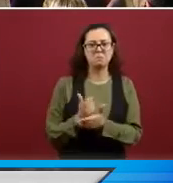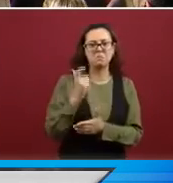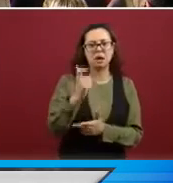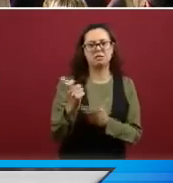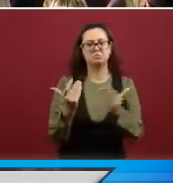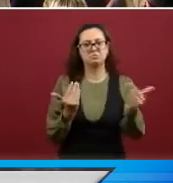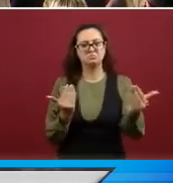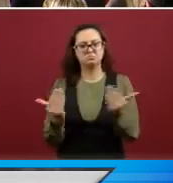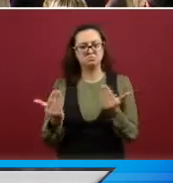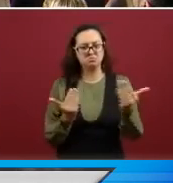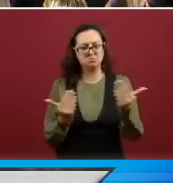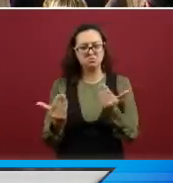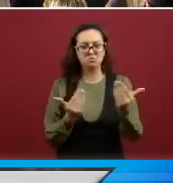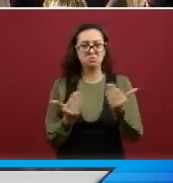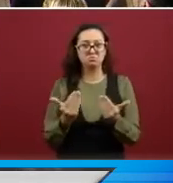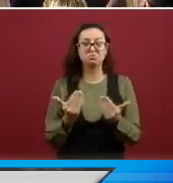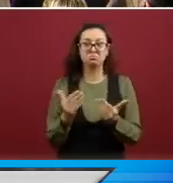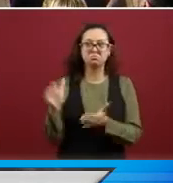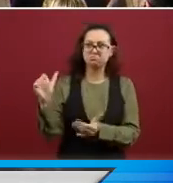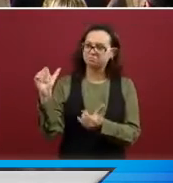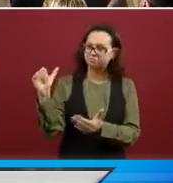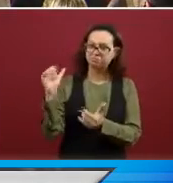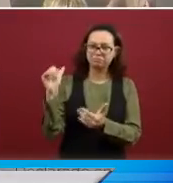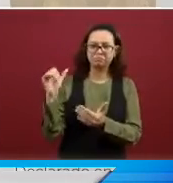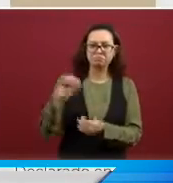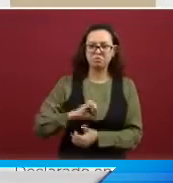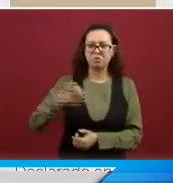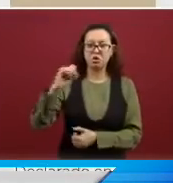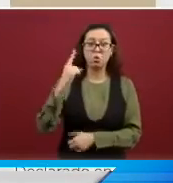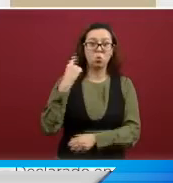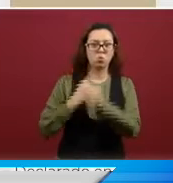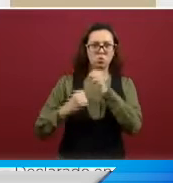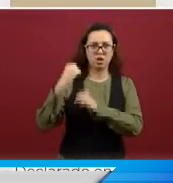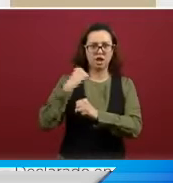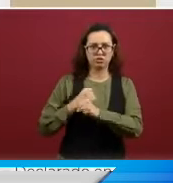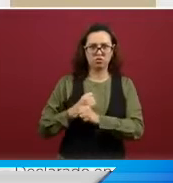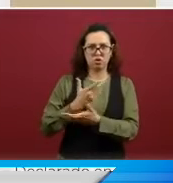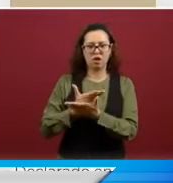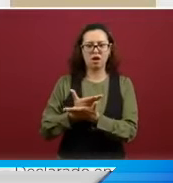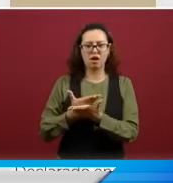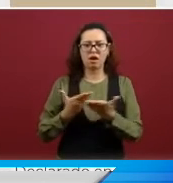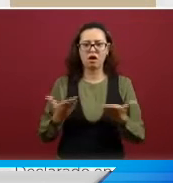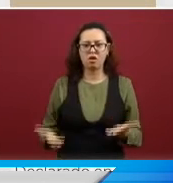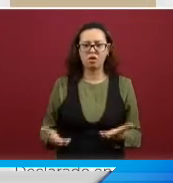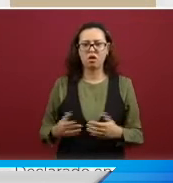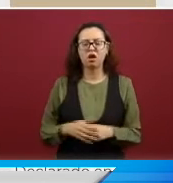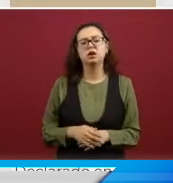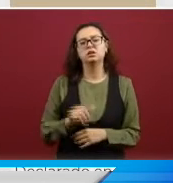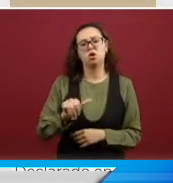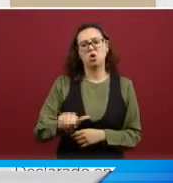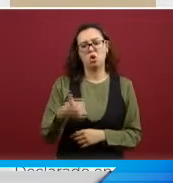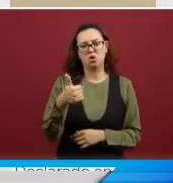The effects of these cancellations are equated by the President with fuel theft those who have more will have to contribute more